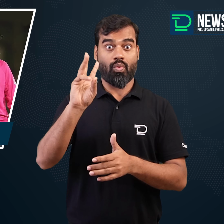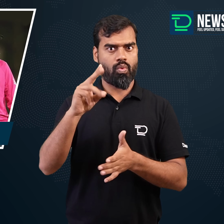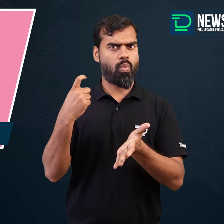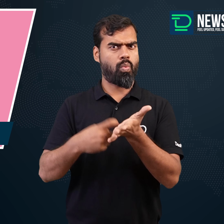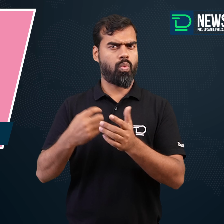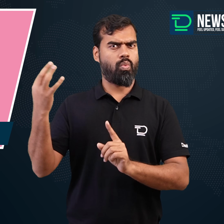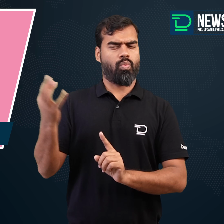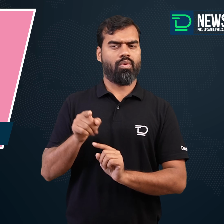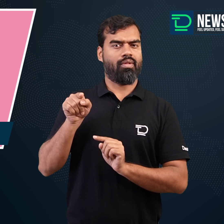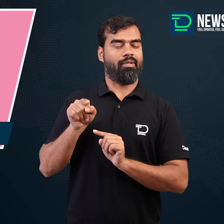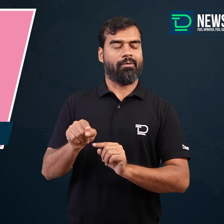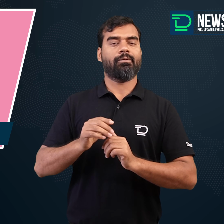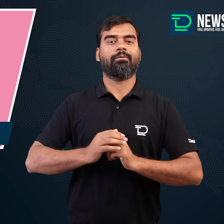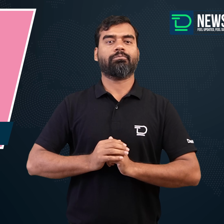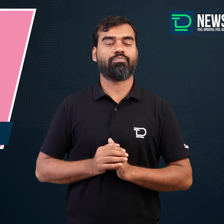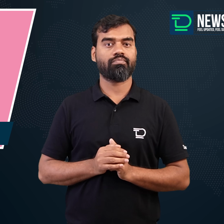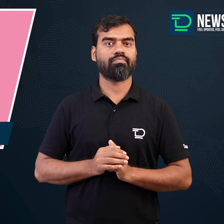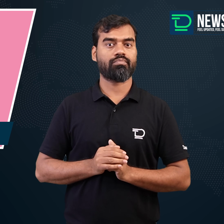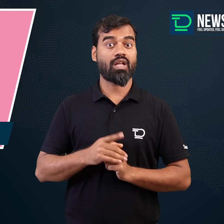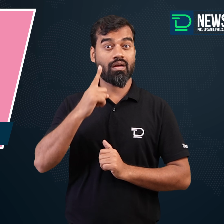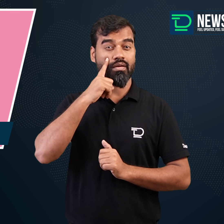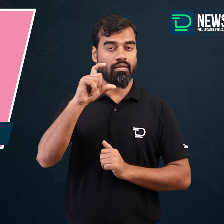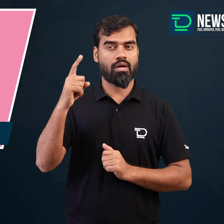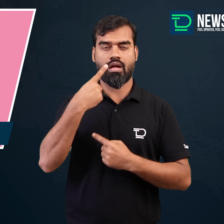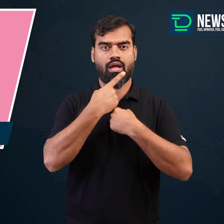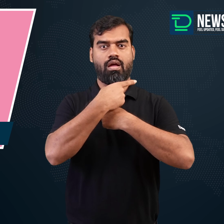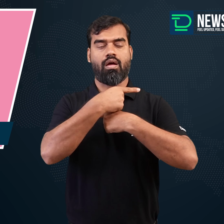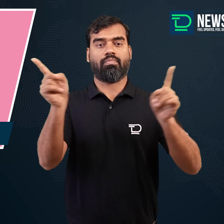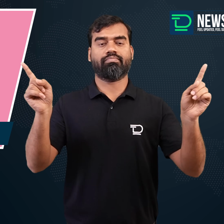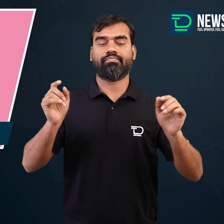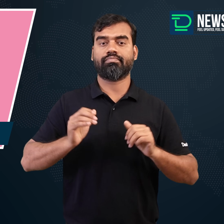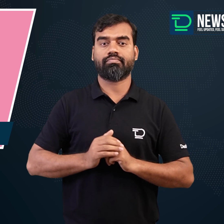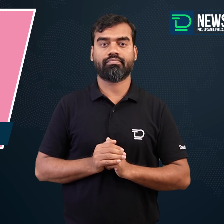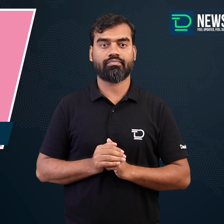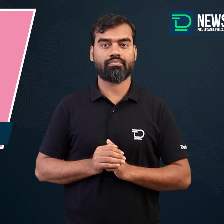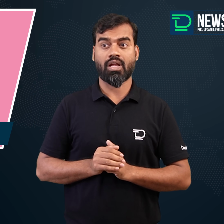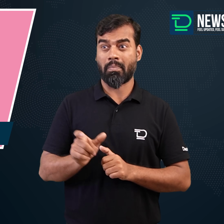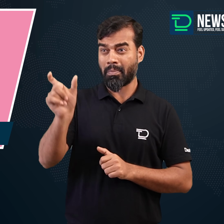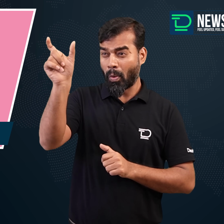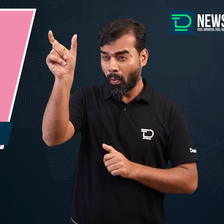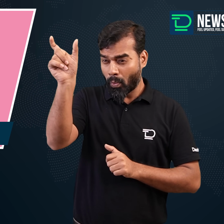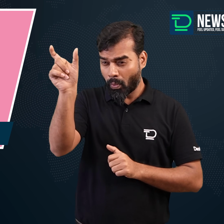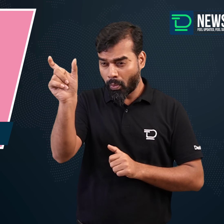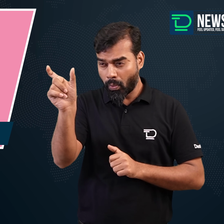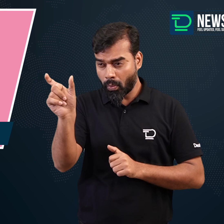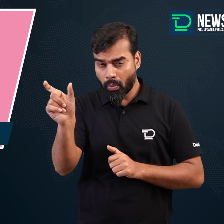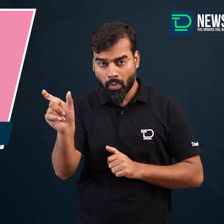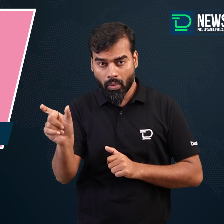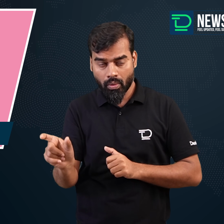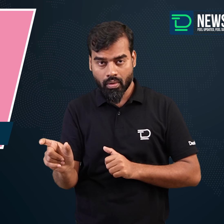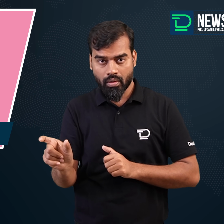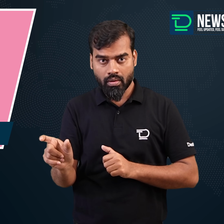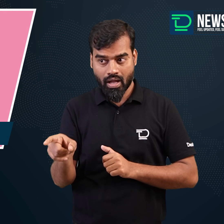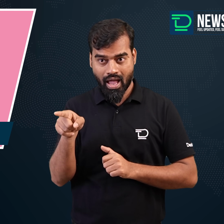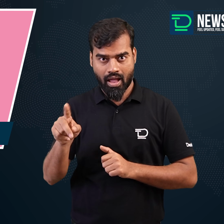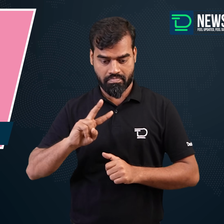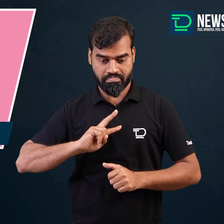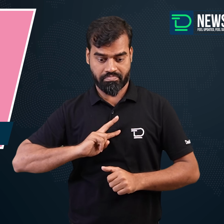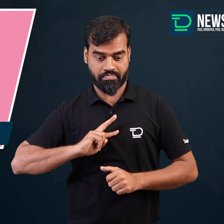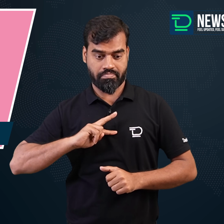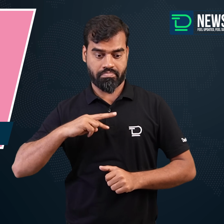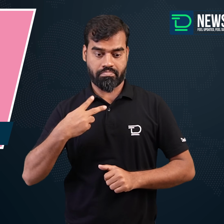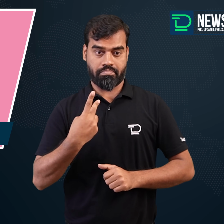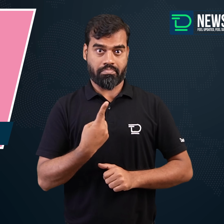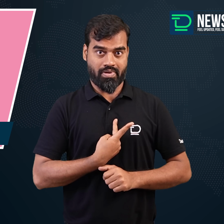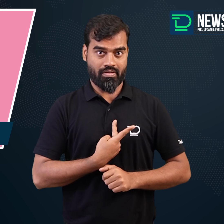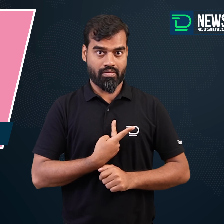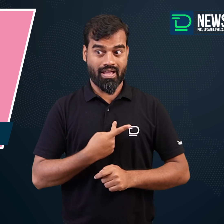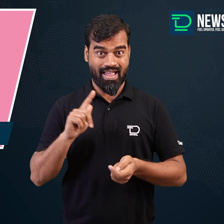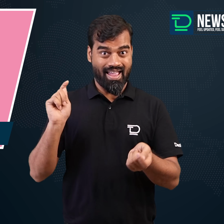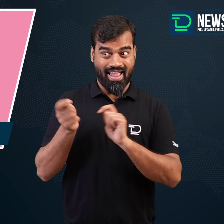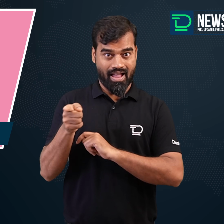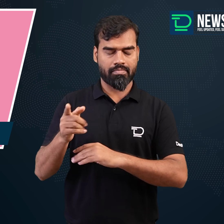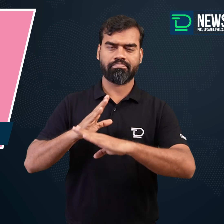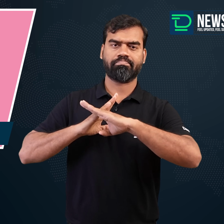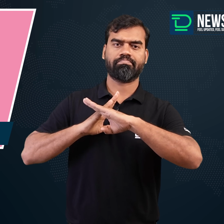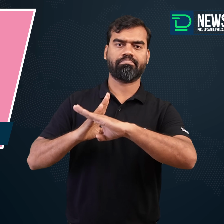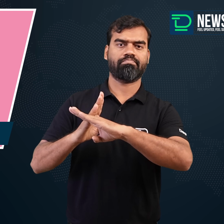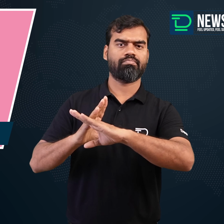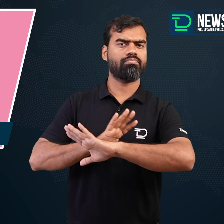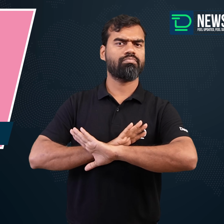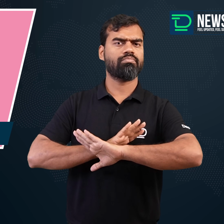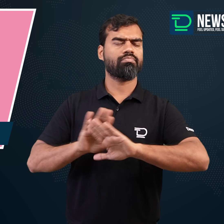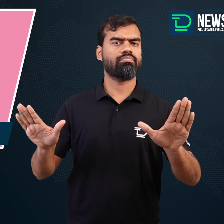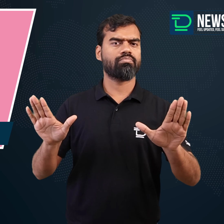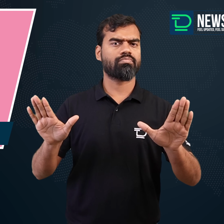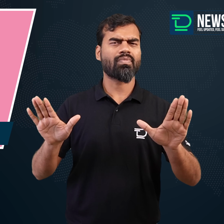The third rule is that the ICC has banned transgender people